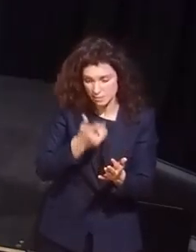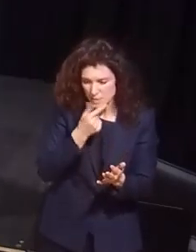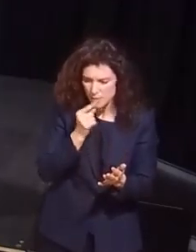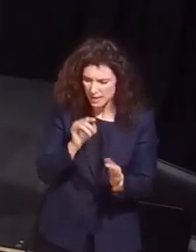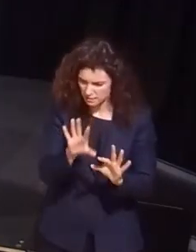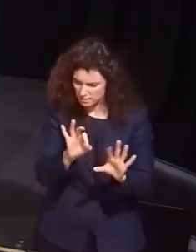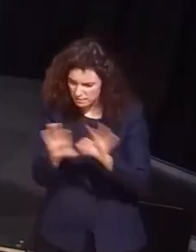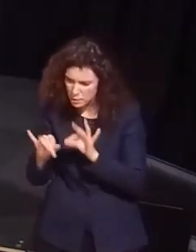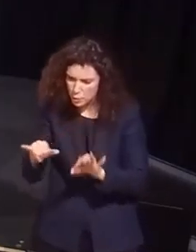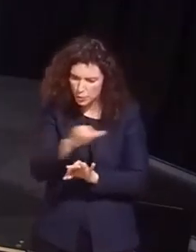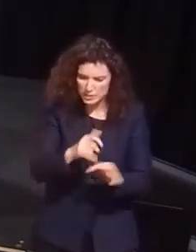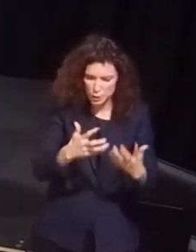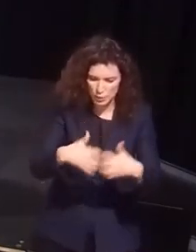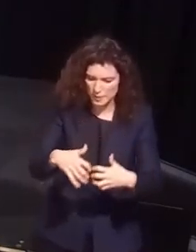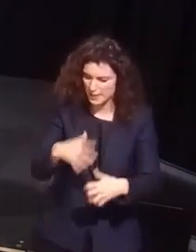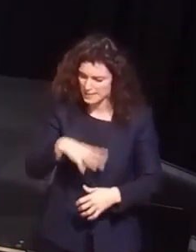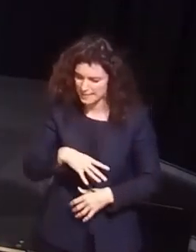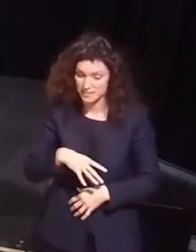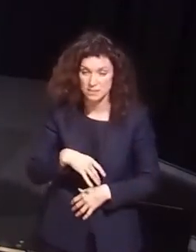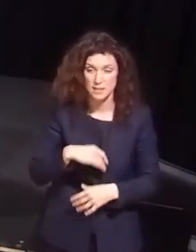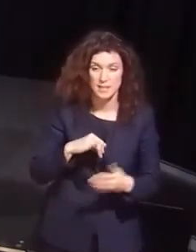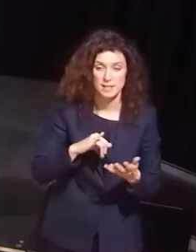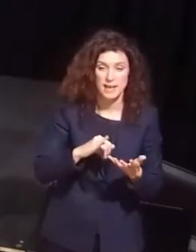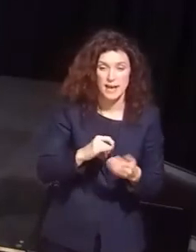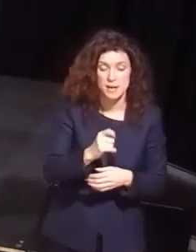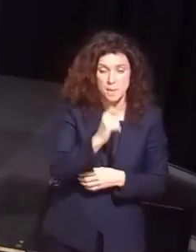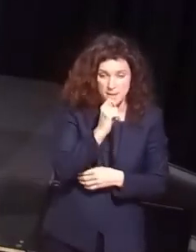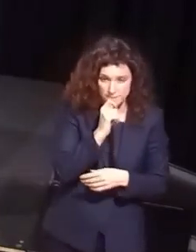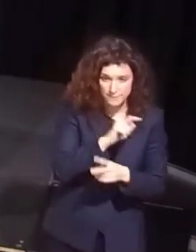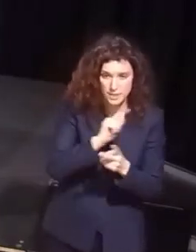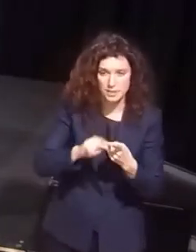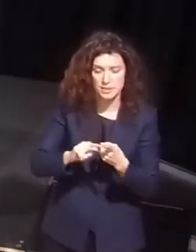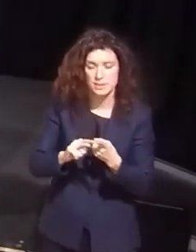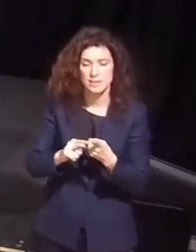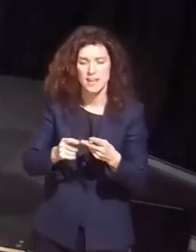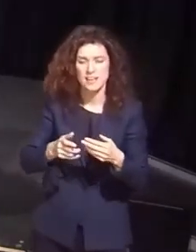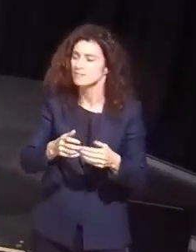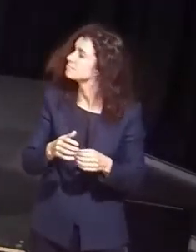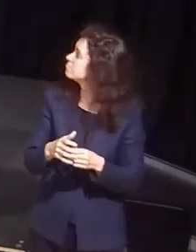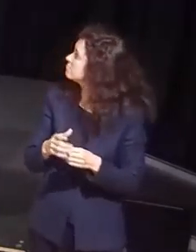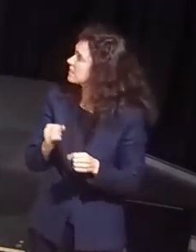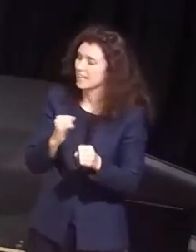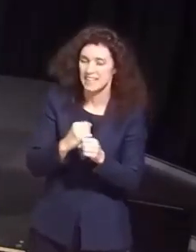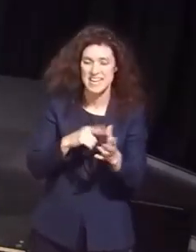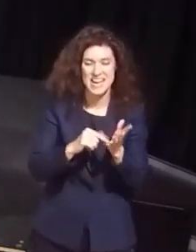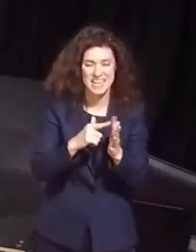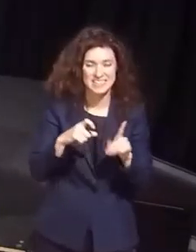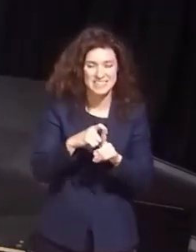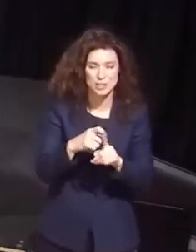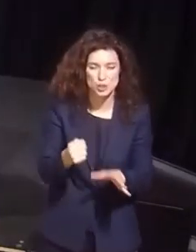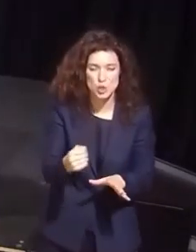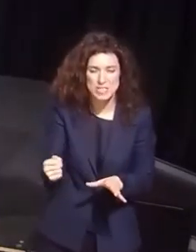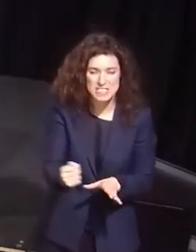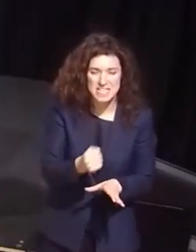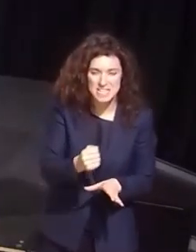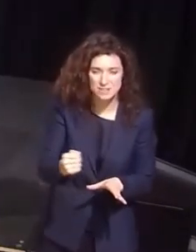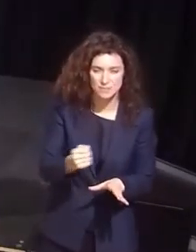So, Sip-Puff. A gated joystick here with a foot, it could have been anywhere. Light pressure switches.